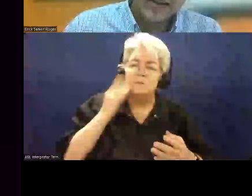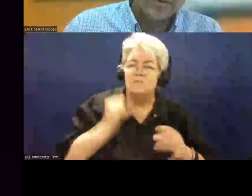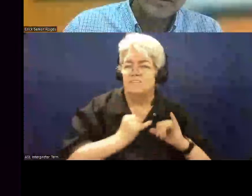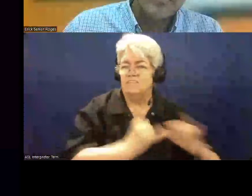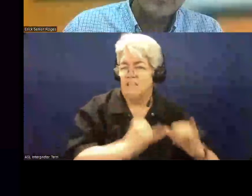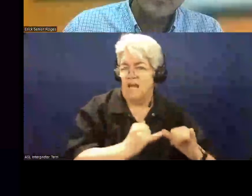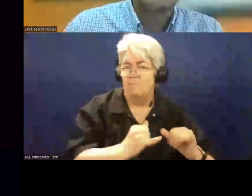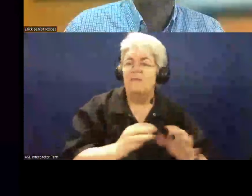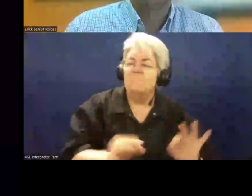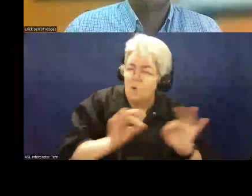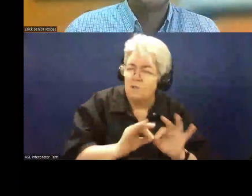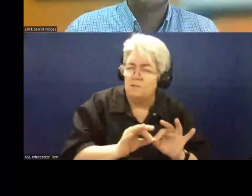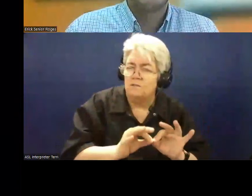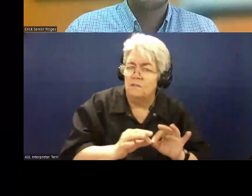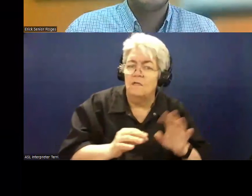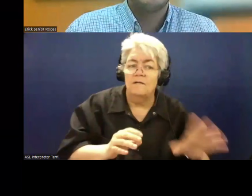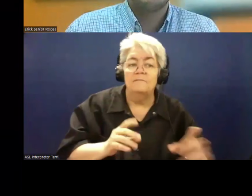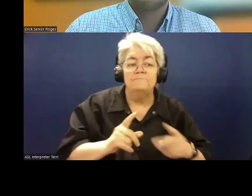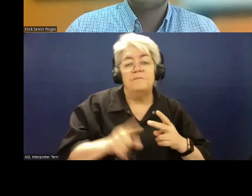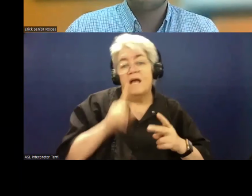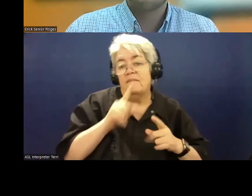SO THIS ASPECT OF MUTUAL RECIPROCITY IS ESSENTIAL.